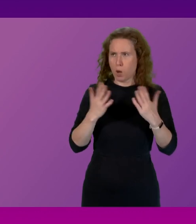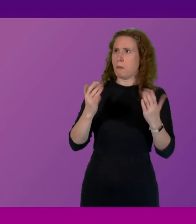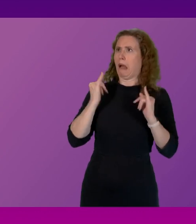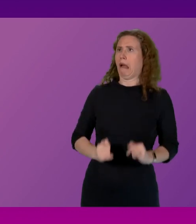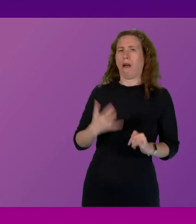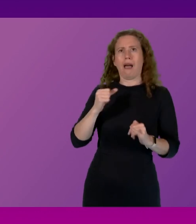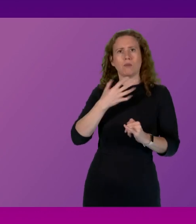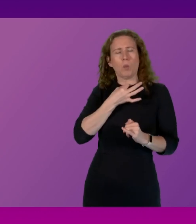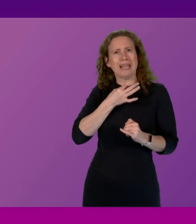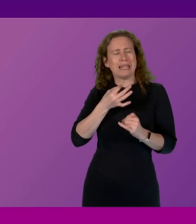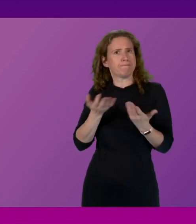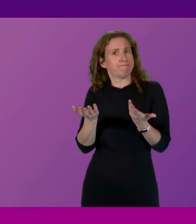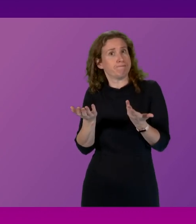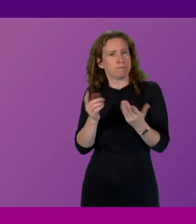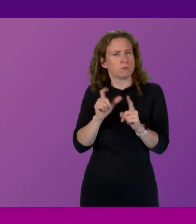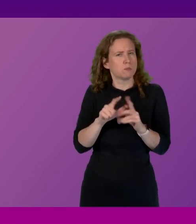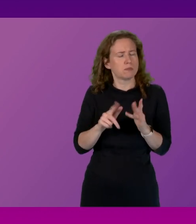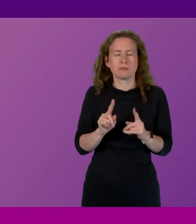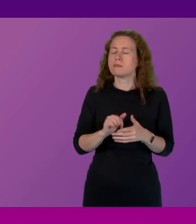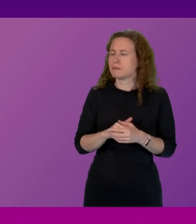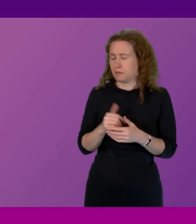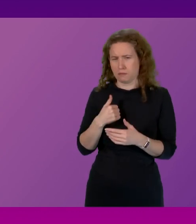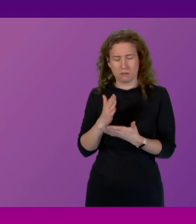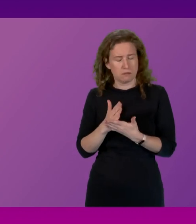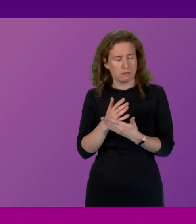My thoughts are with the families who have had to leave their homes.